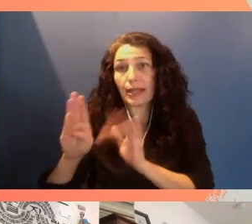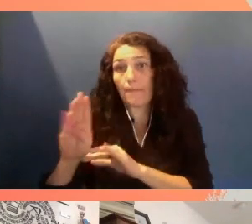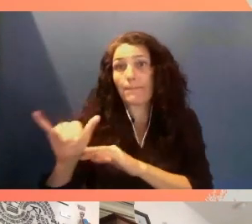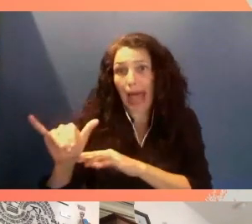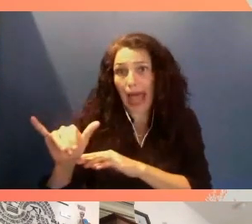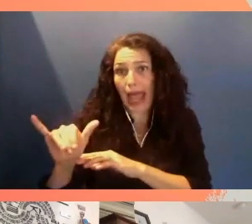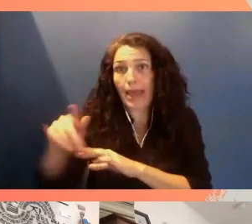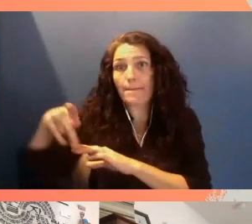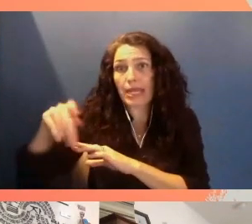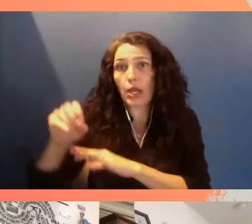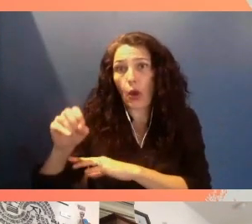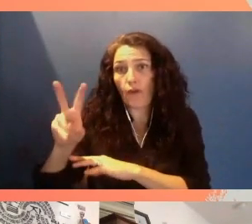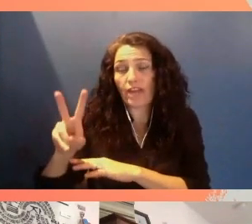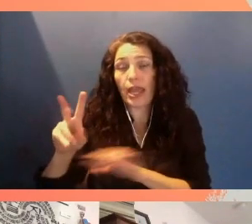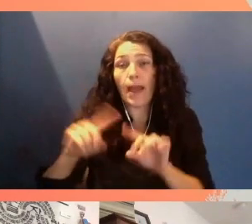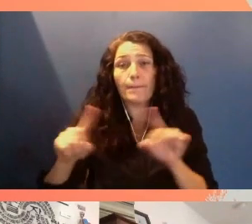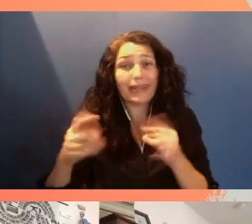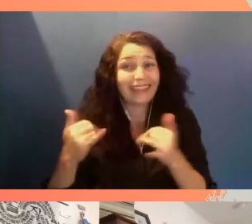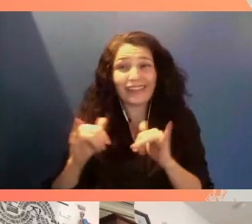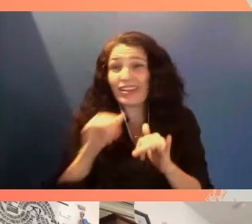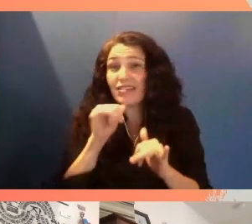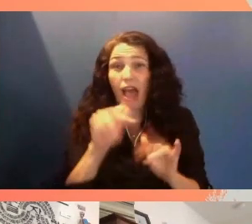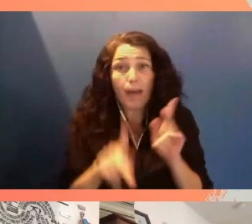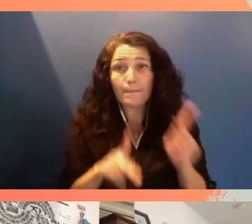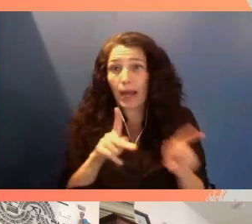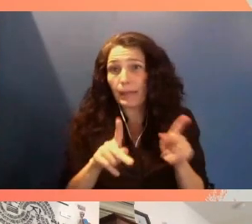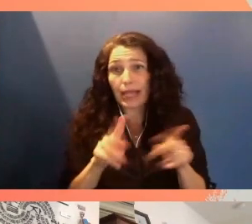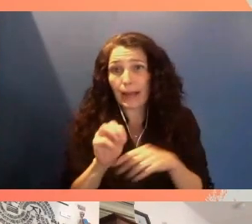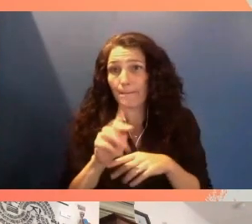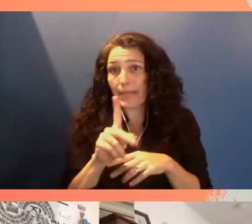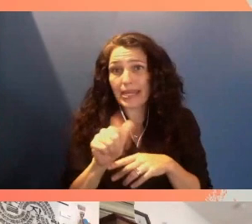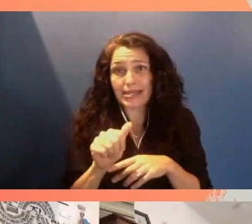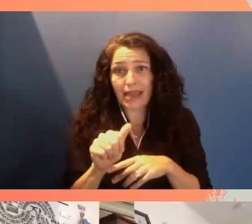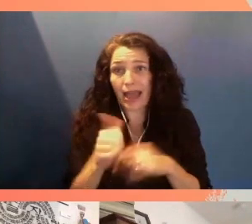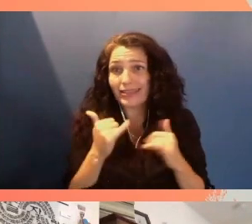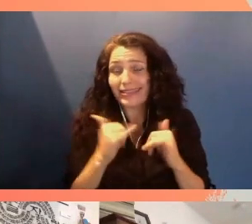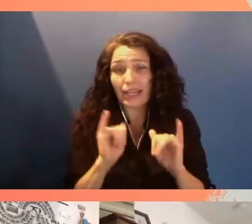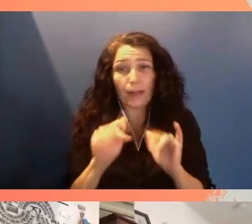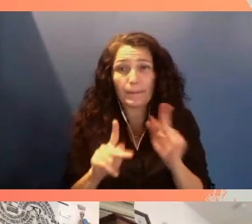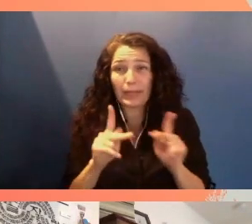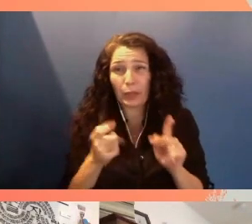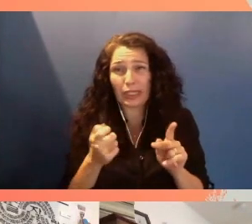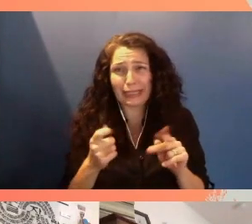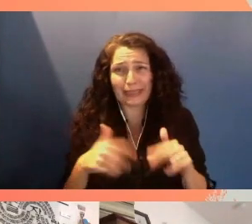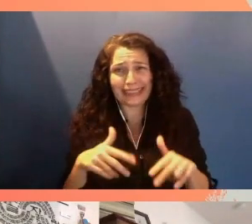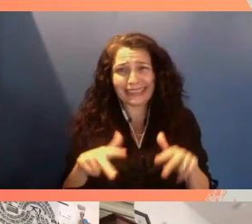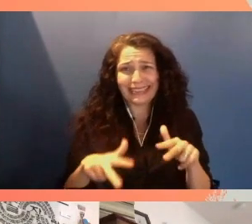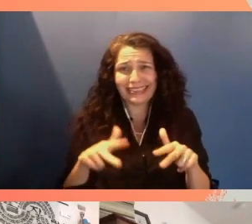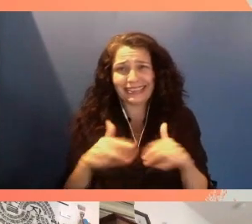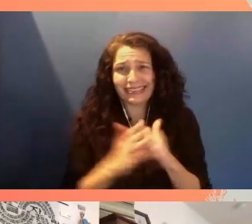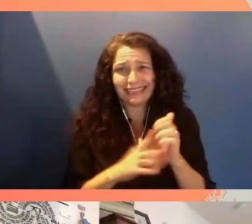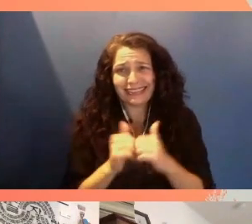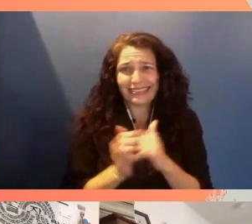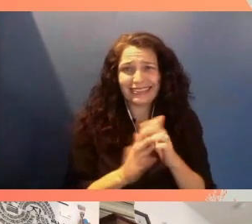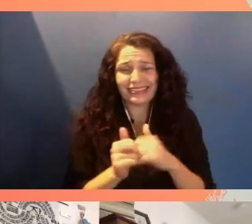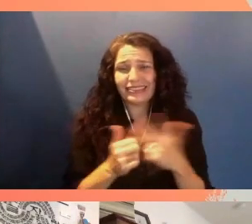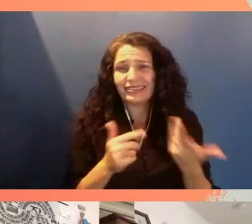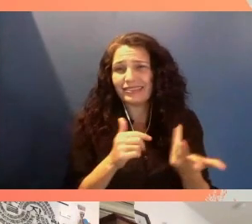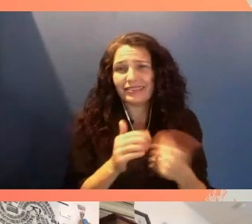but even not public media, like there's just, people are really squeamish about this idea of politics that somehow we always have to sort of stay